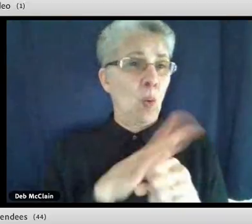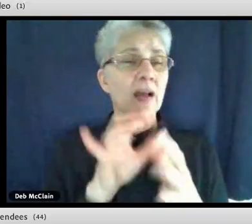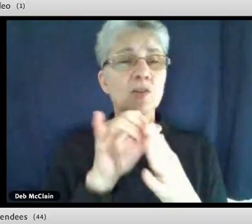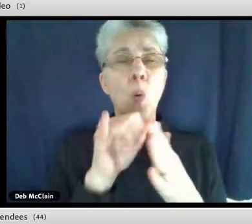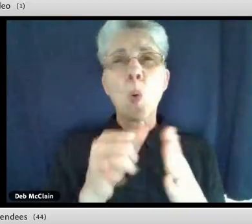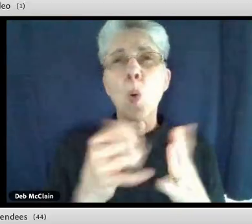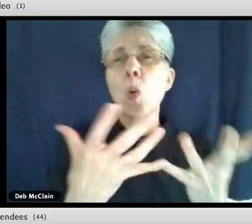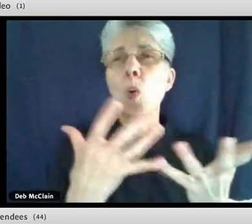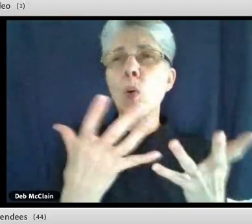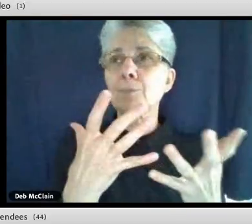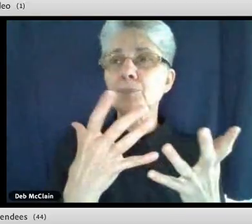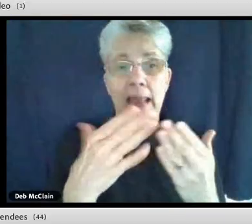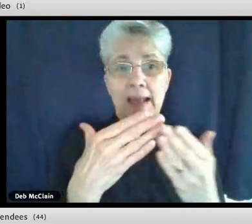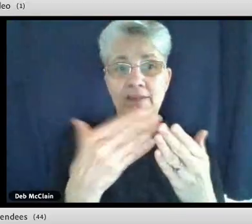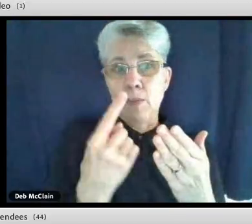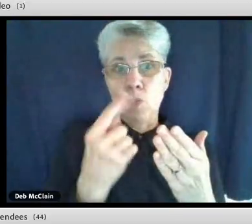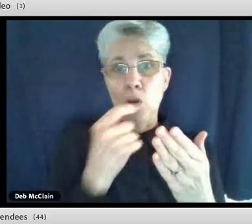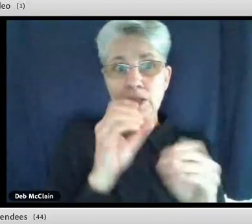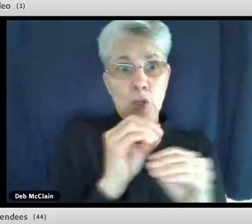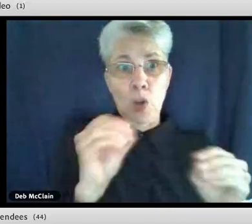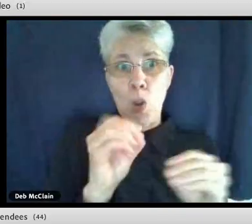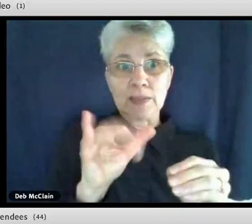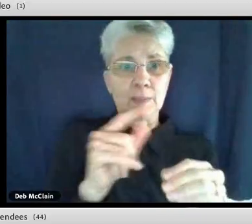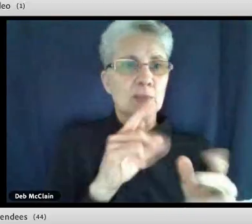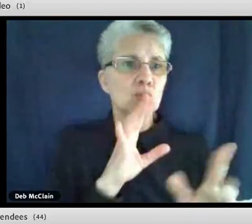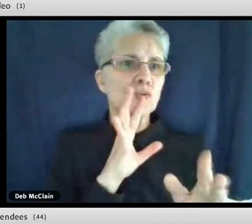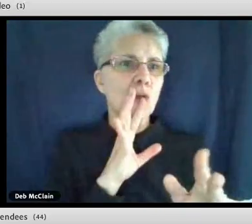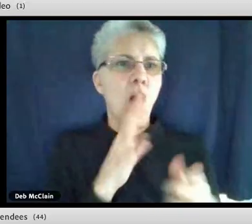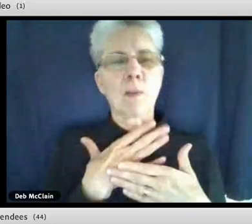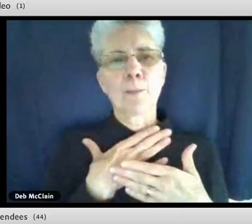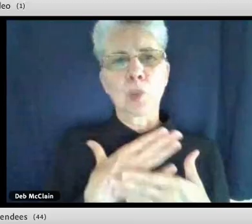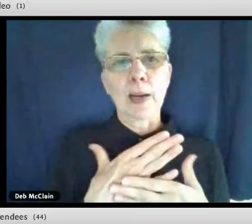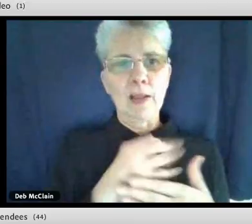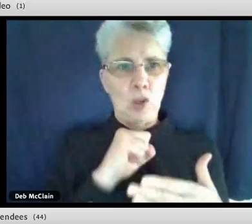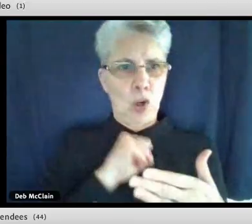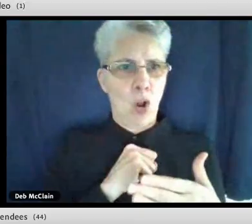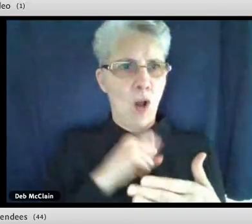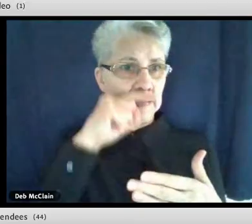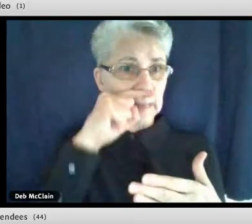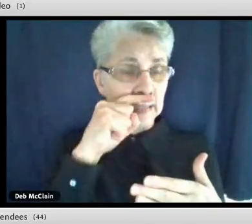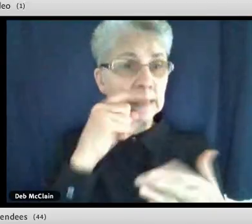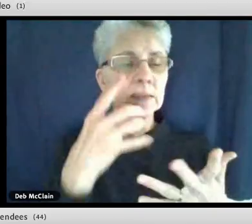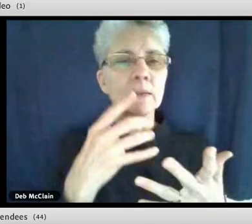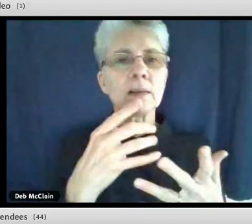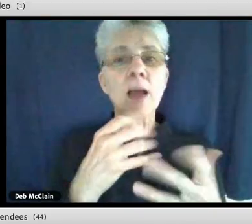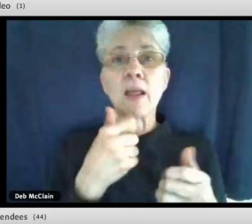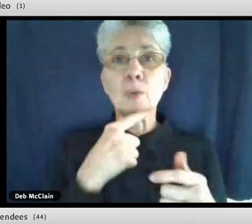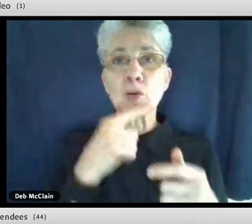or...and even somebody with no symptoms, they talk, breathe, cough or sneeze. Another person can breathe in these aerosols